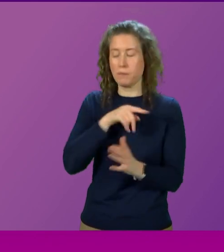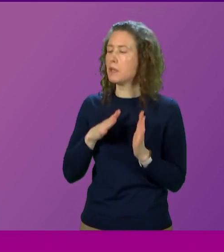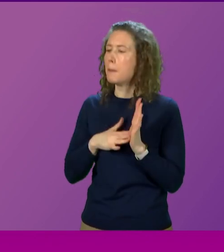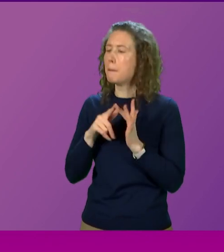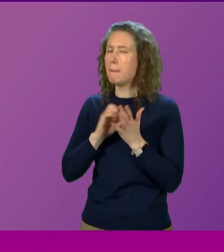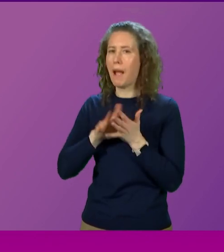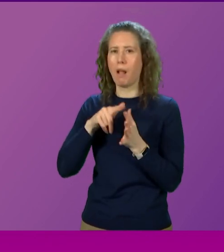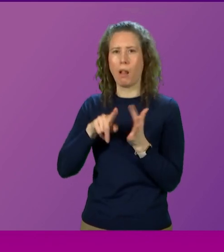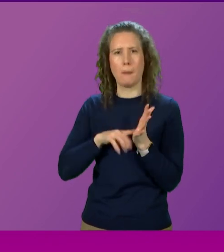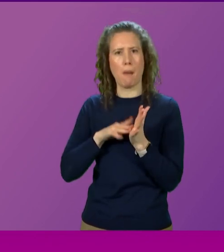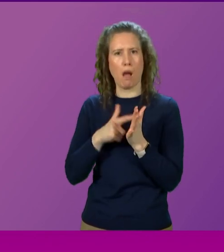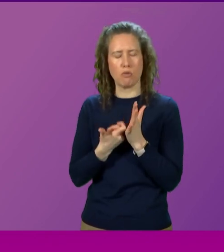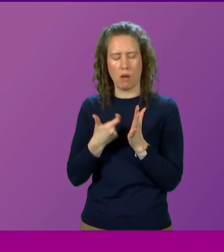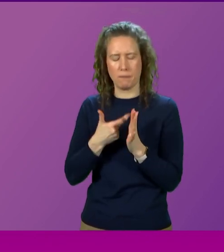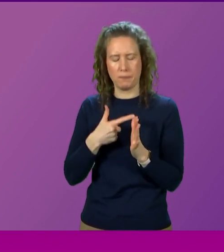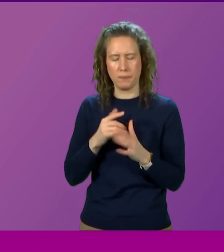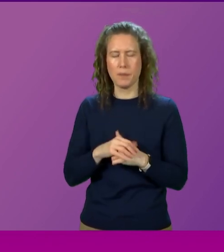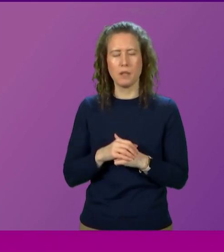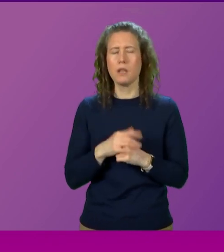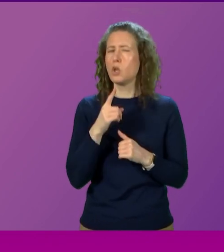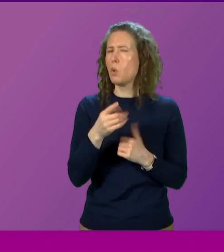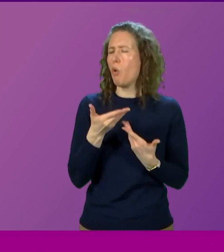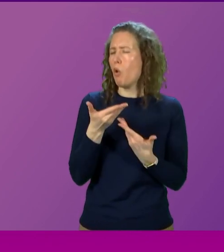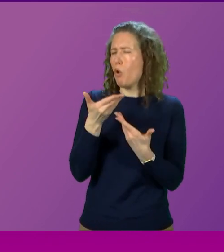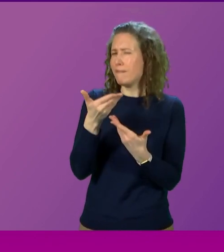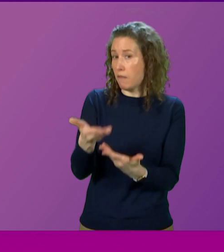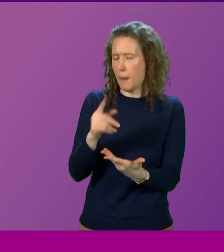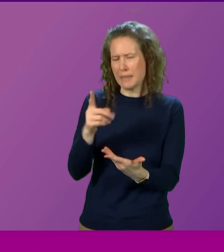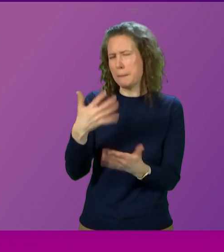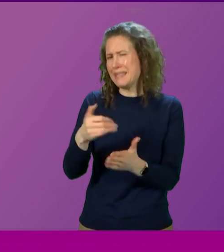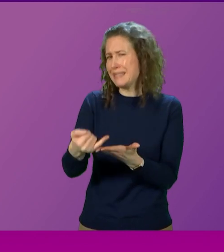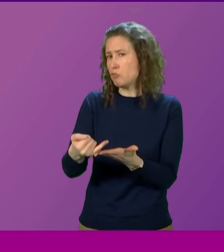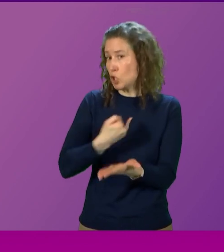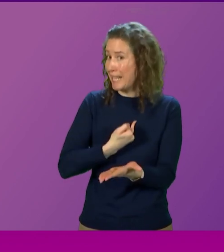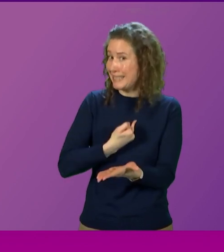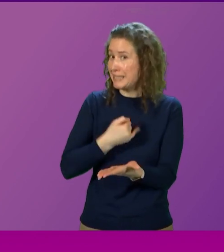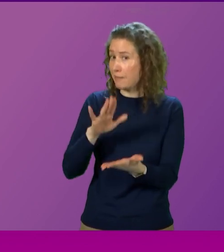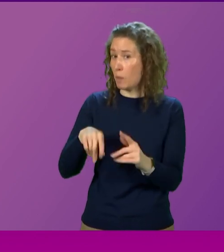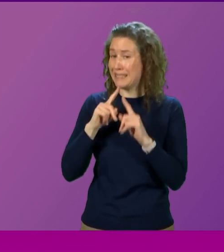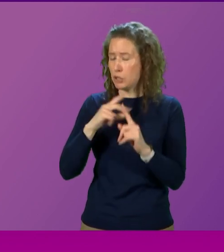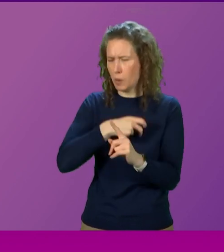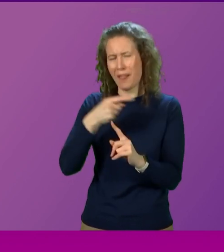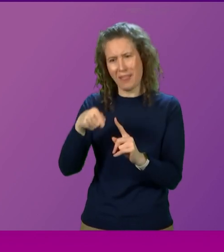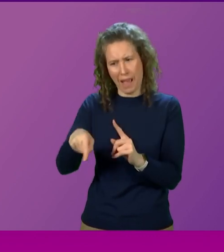The offer that the First Minister has described that was rejected by teaching unions was made at the last possible moment.